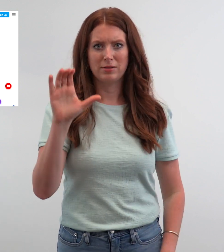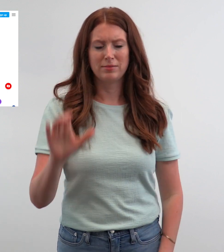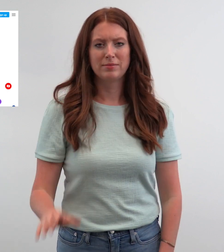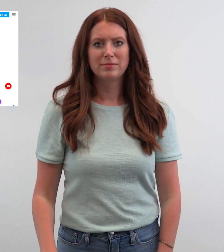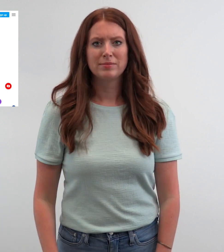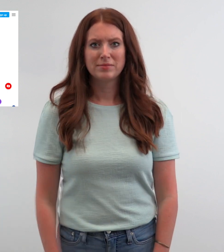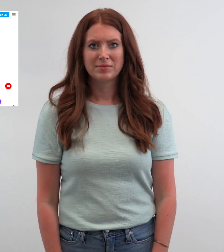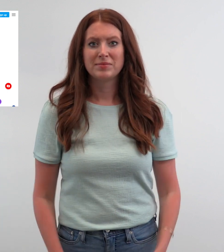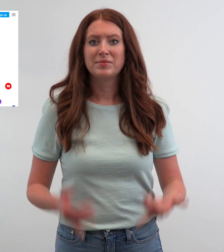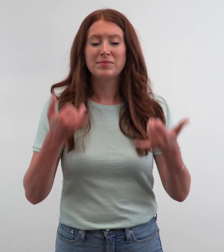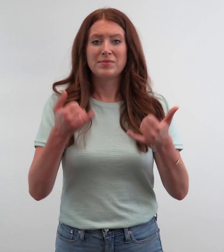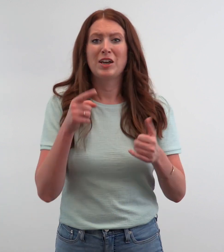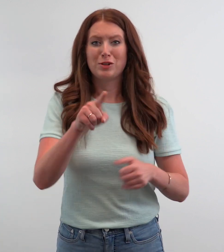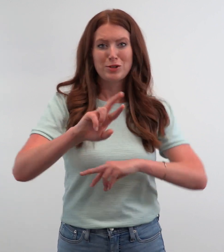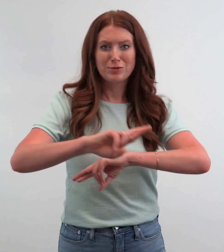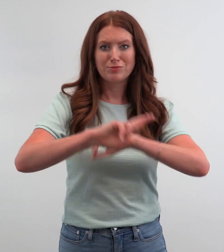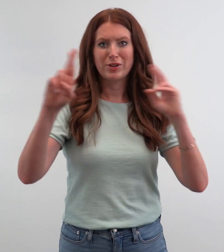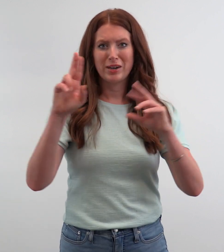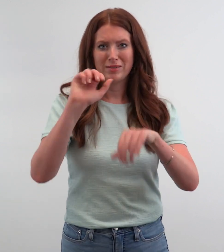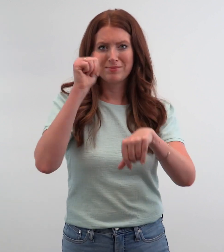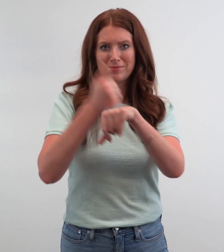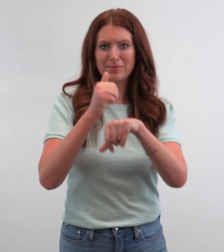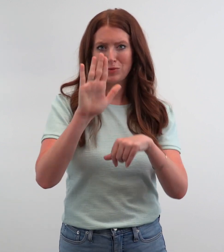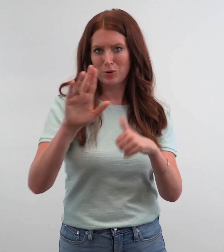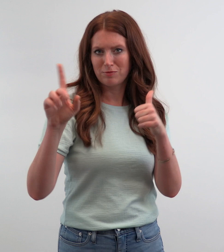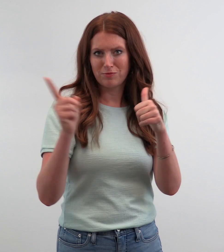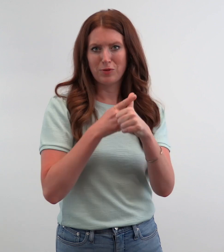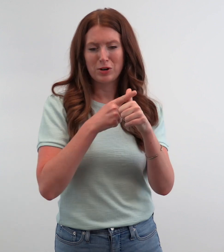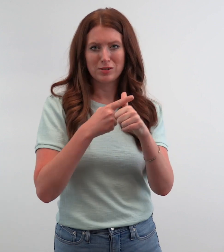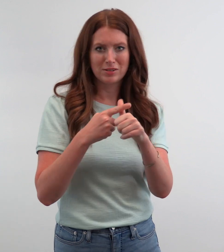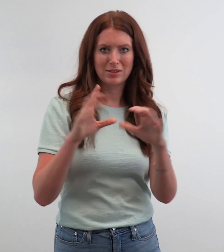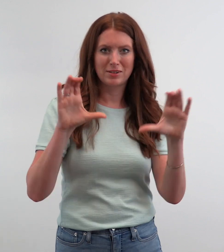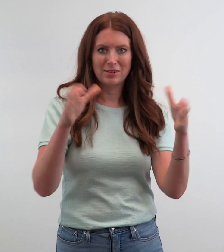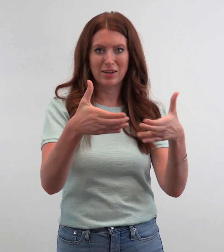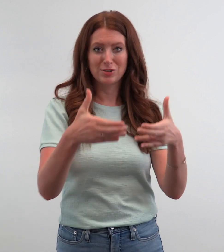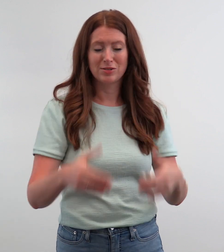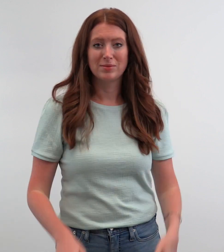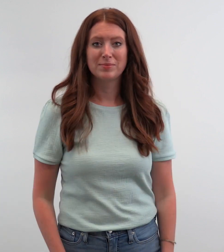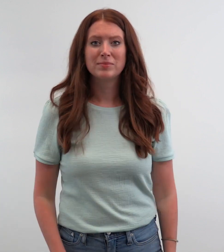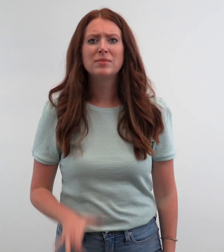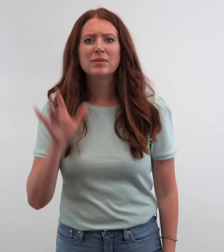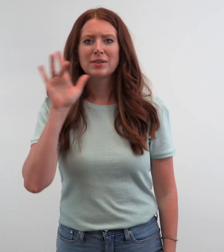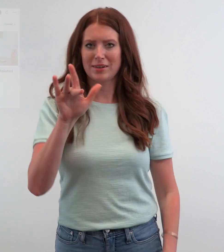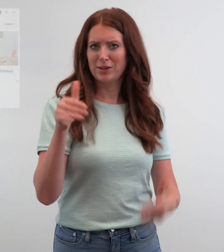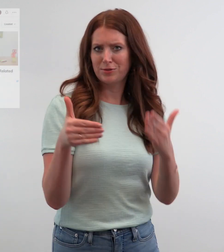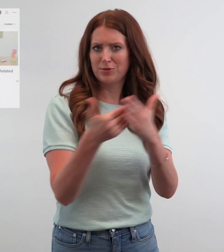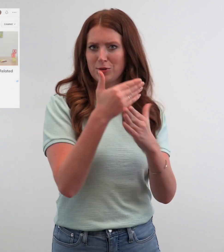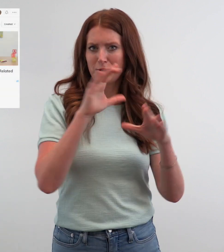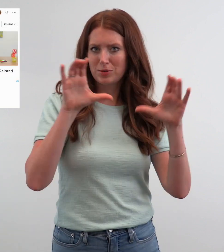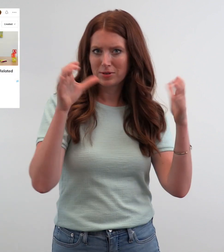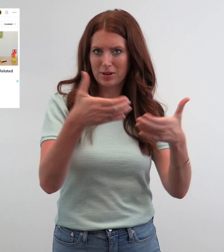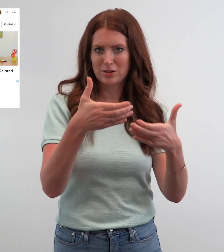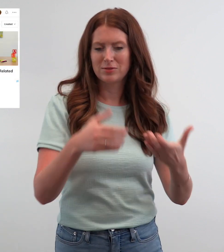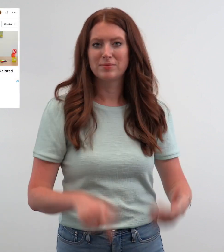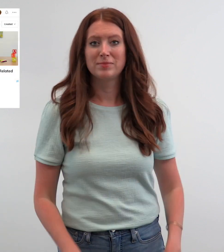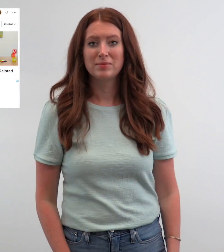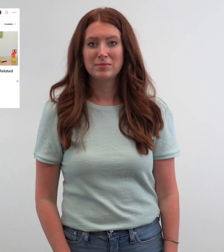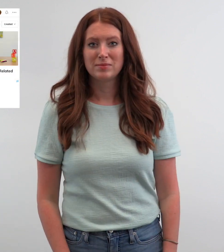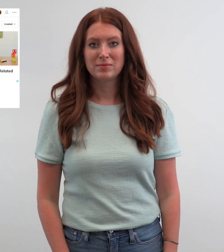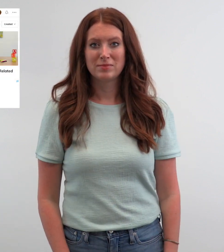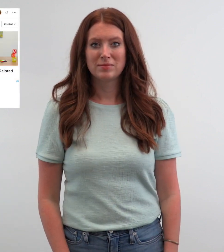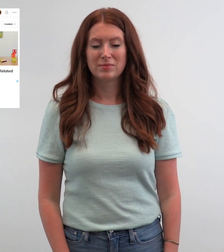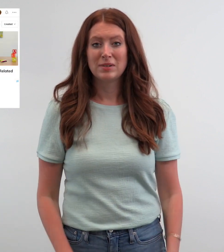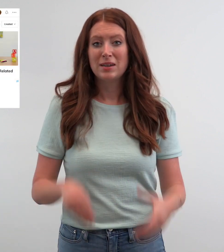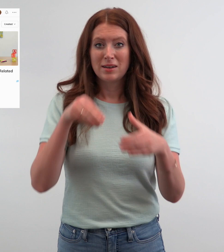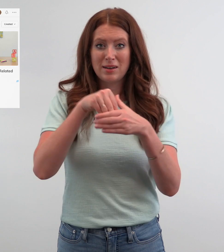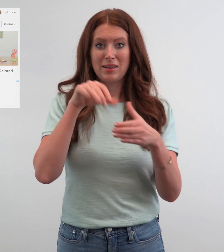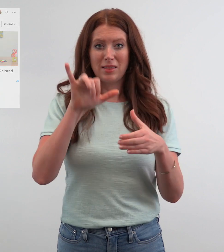account. Now you're ready to set your first collection. Hit new collection. In